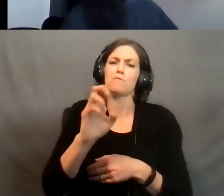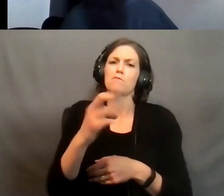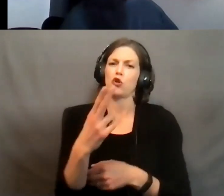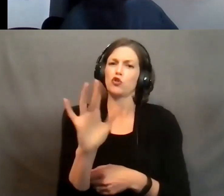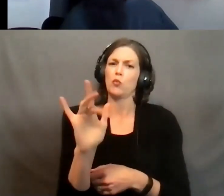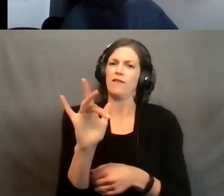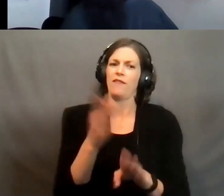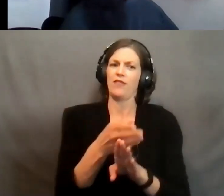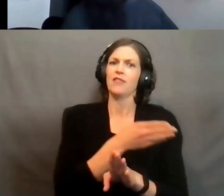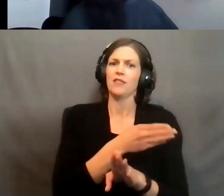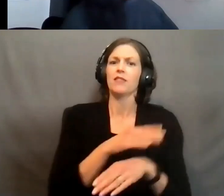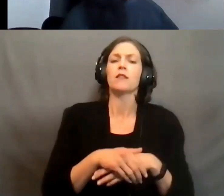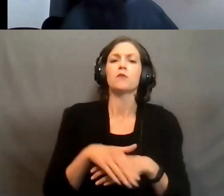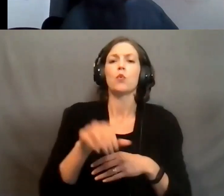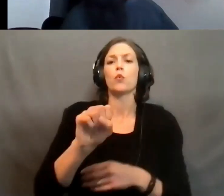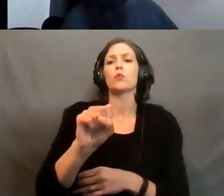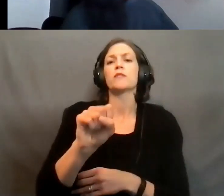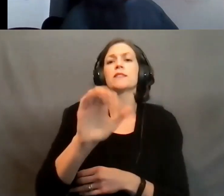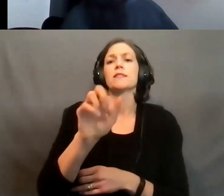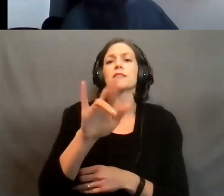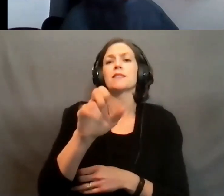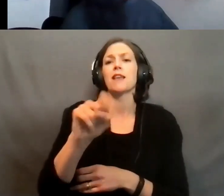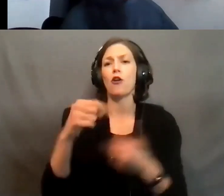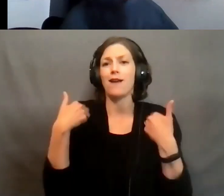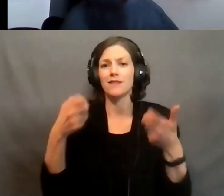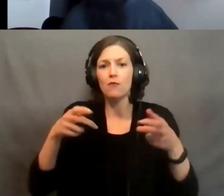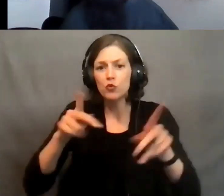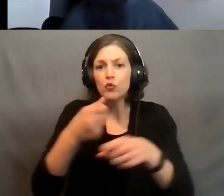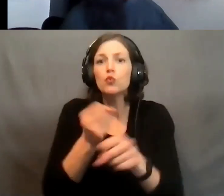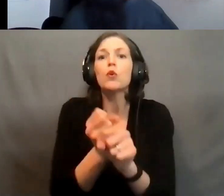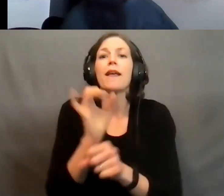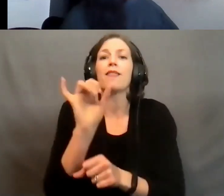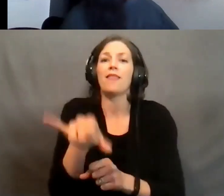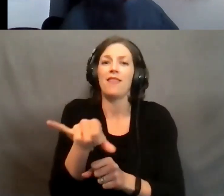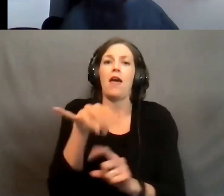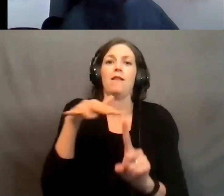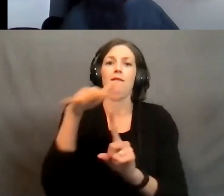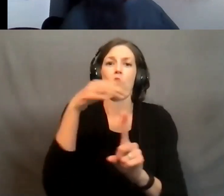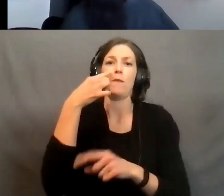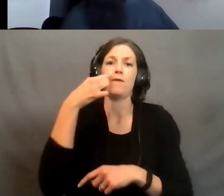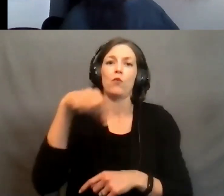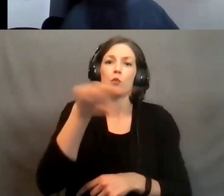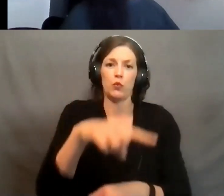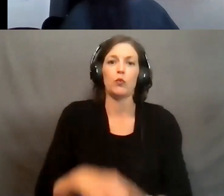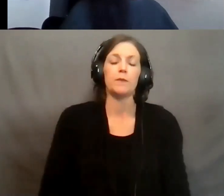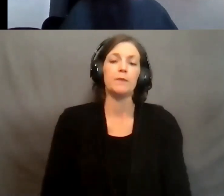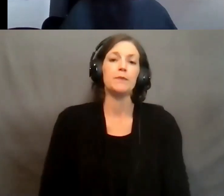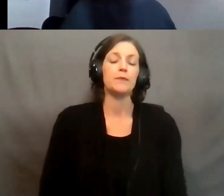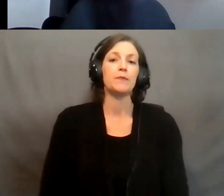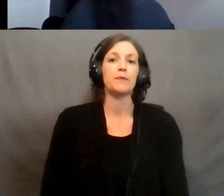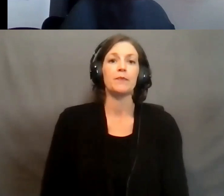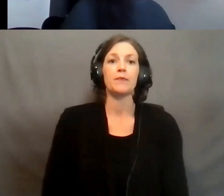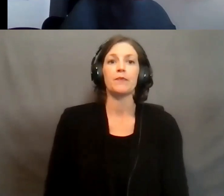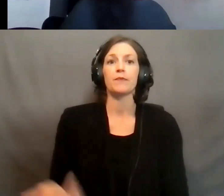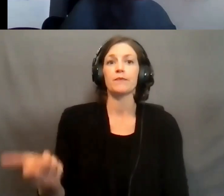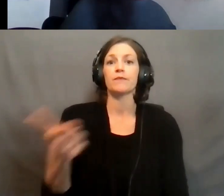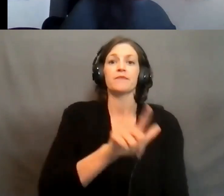that Scarritt has the opportunity to create 13:01:29 that for you. I will turn it back to Scarritt. 13:01:36